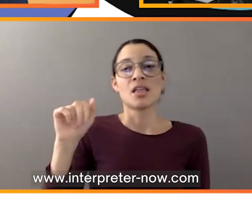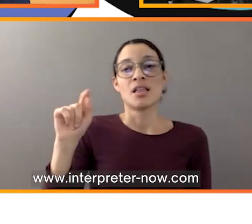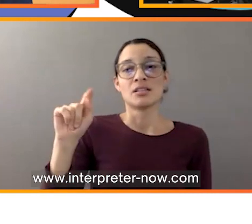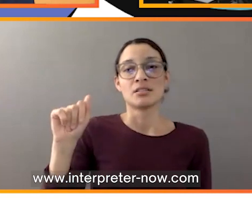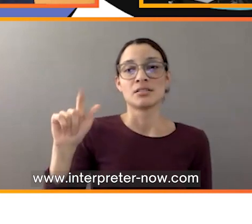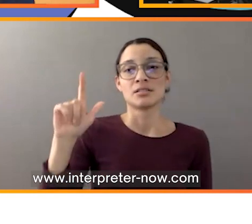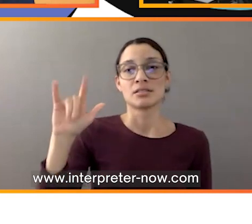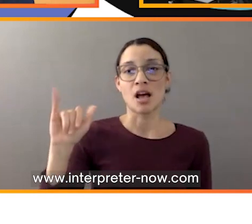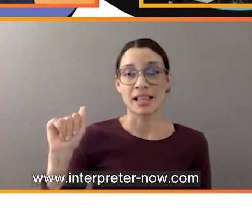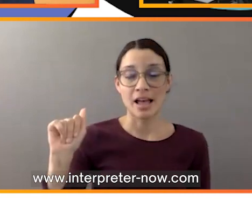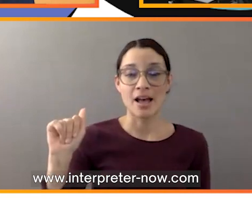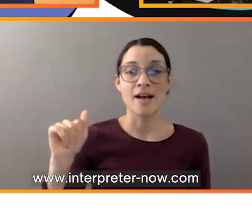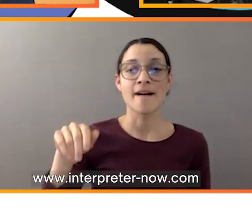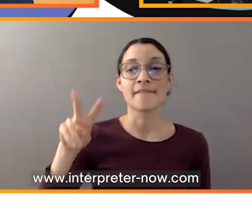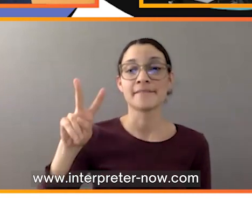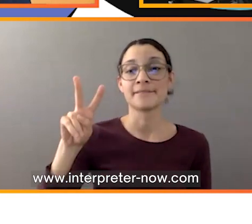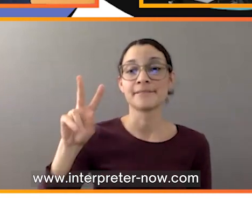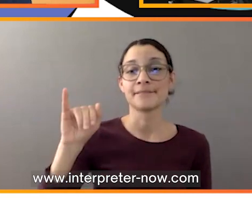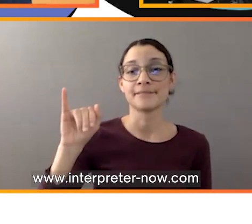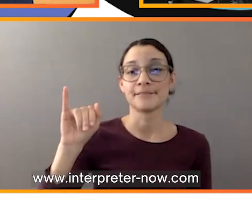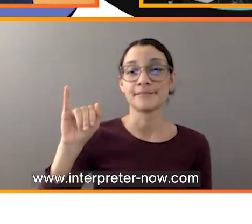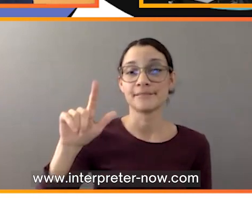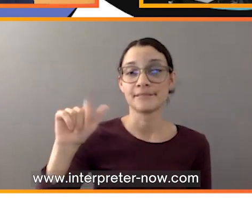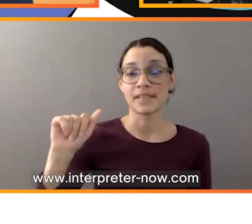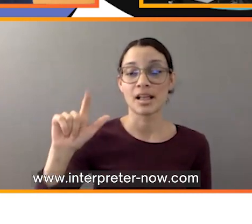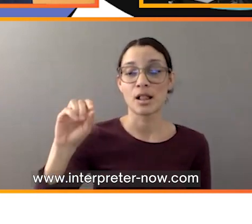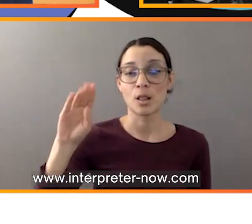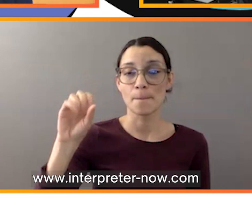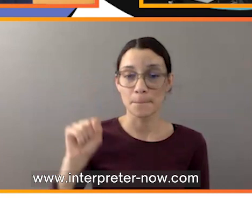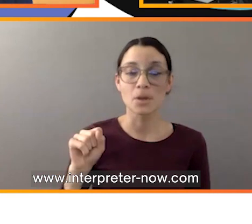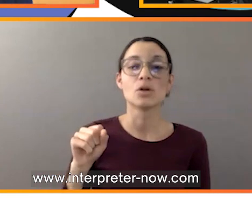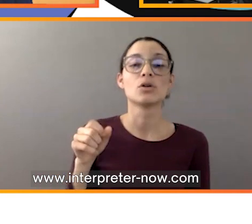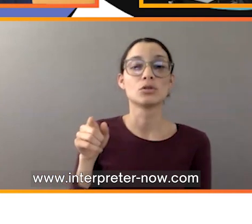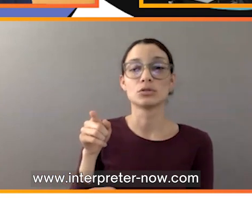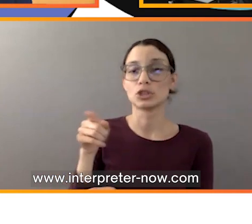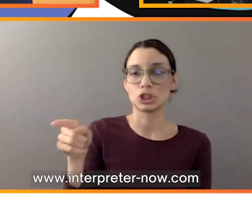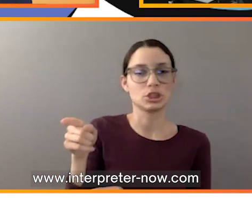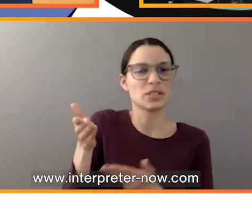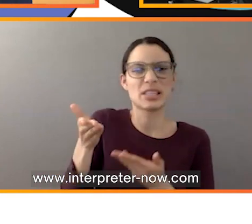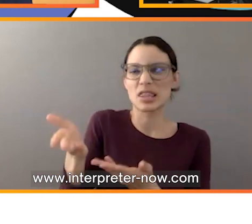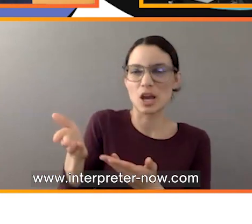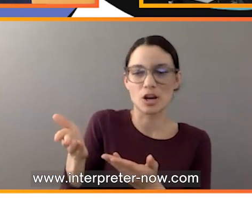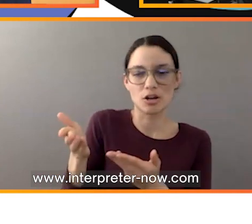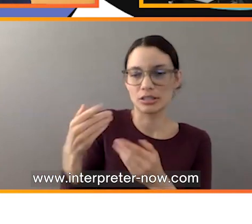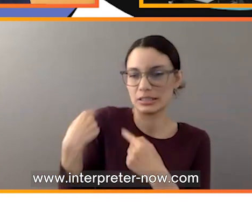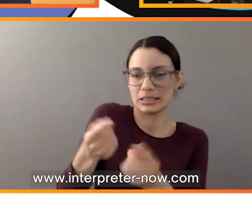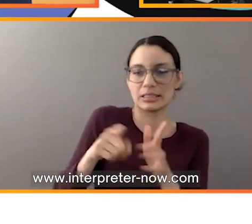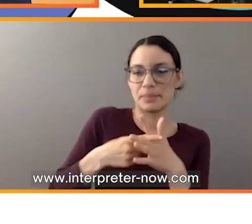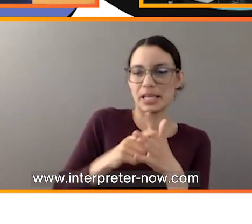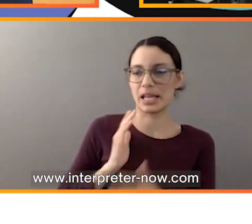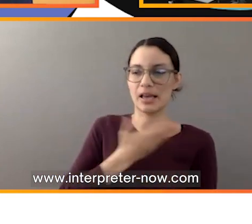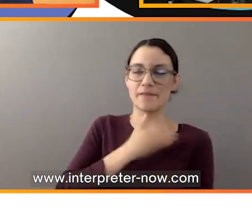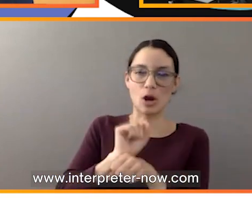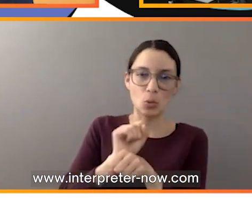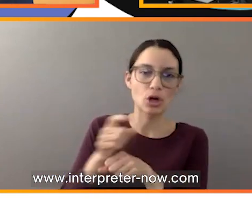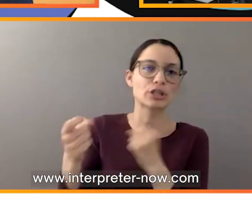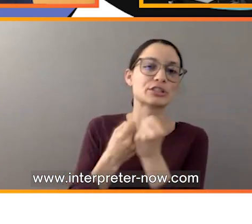Natalia Villalobos was the end of our last season, and she was there at the beginning